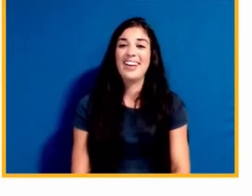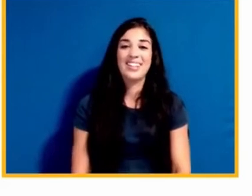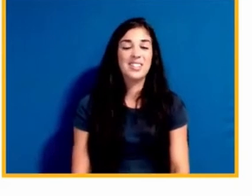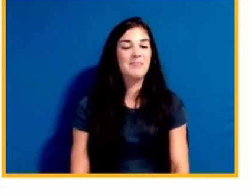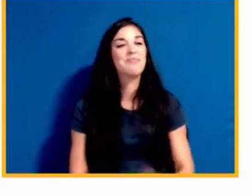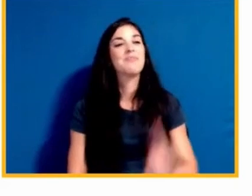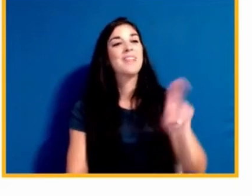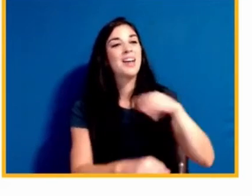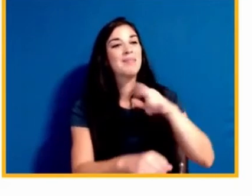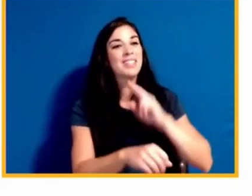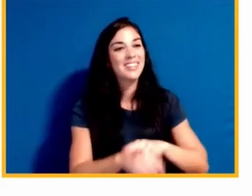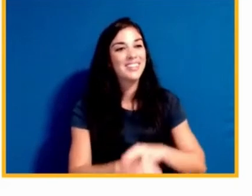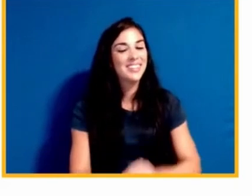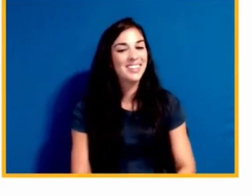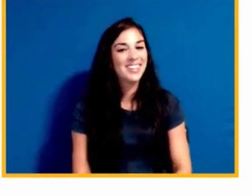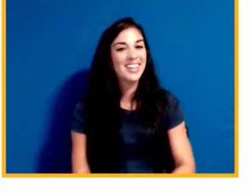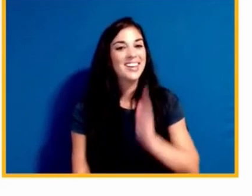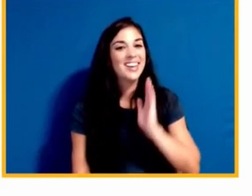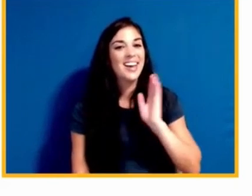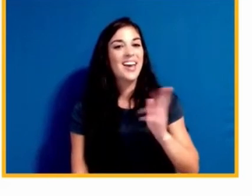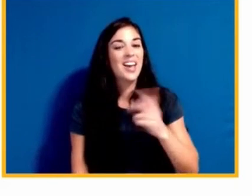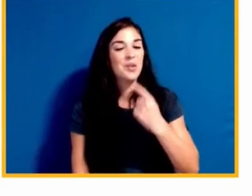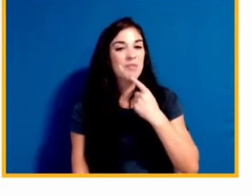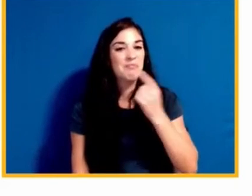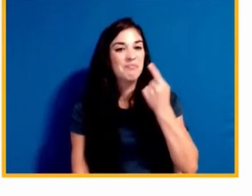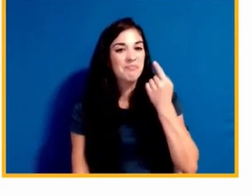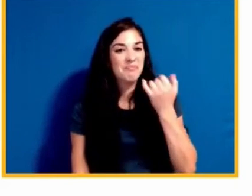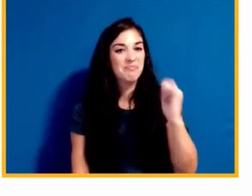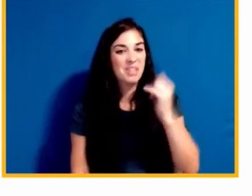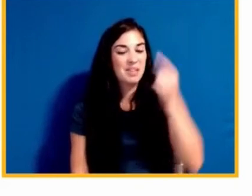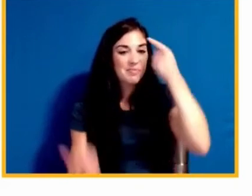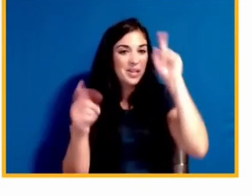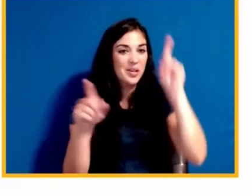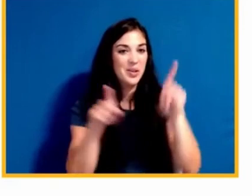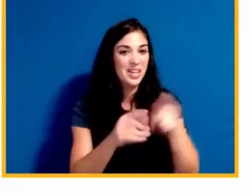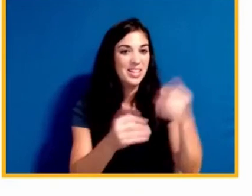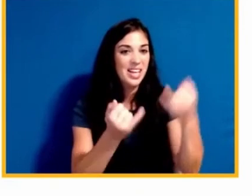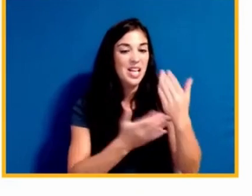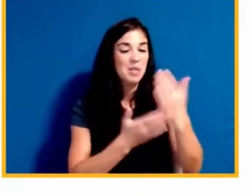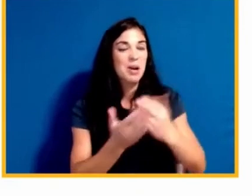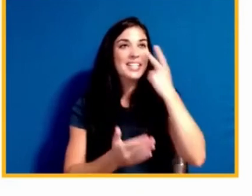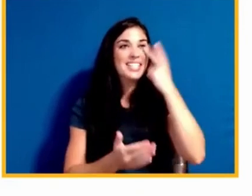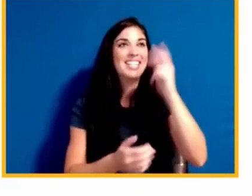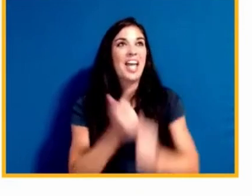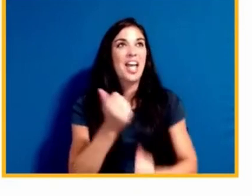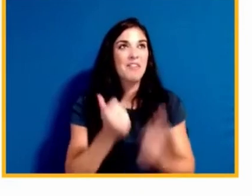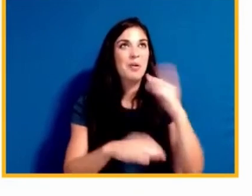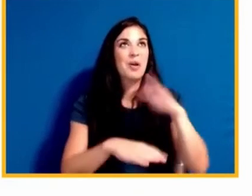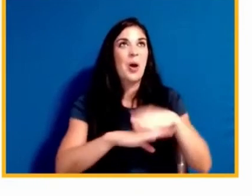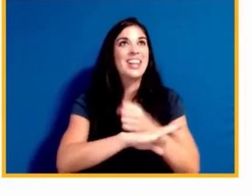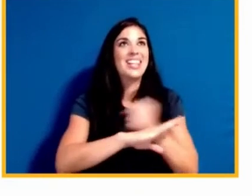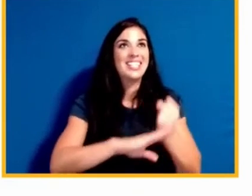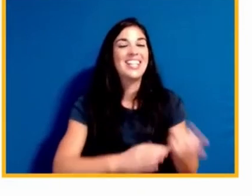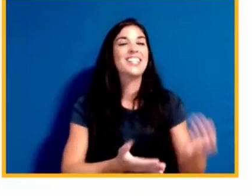[Zeke] Absolutely, and I want to echo that last part that you mentioned there Kendi about seeing everybody on that stage again.